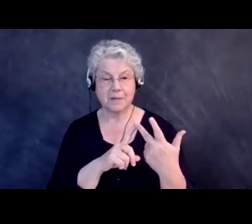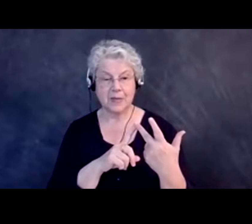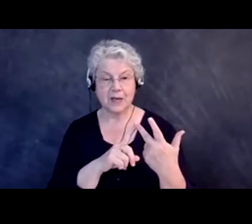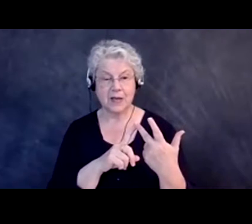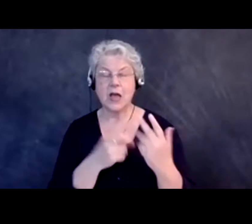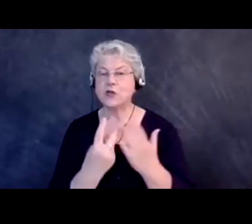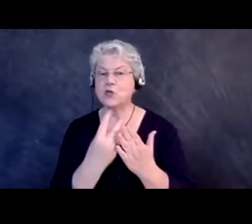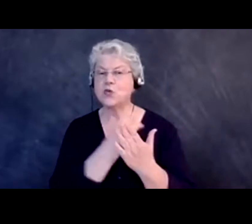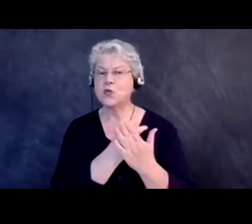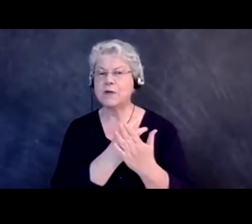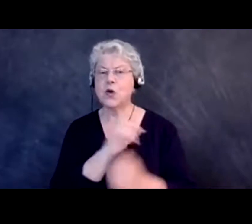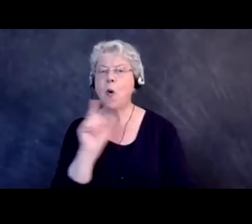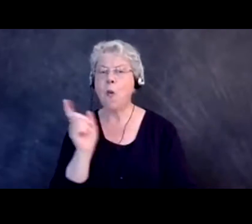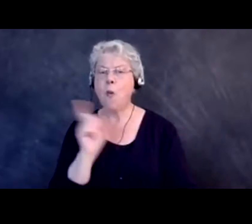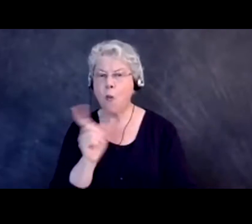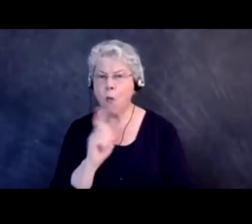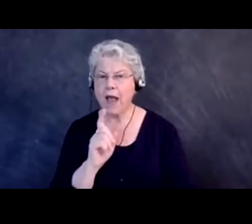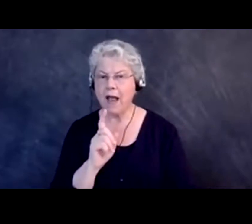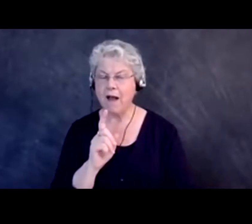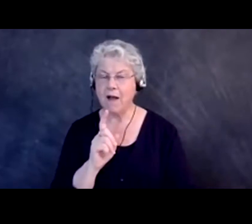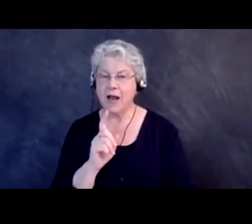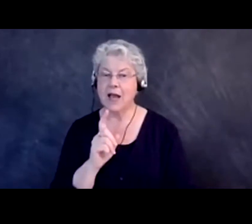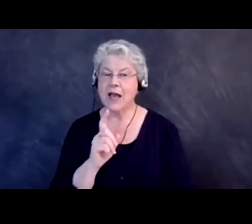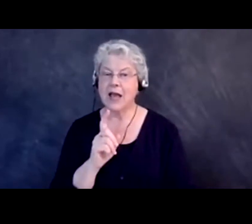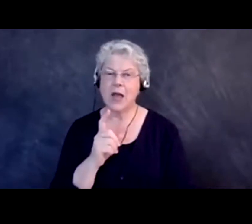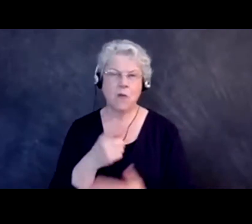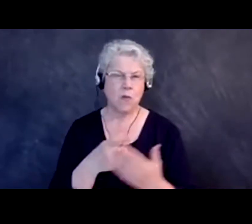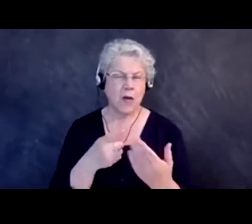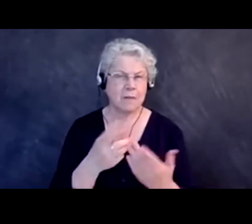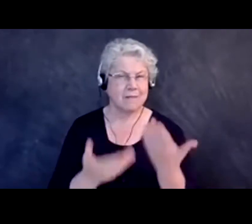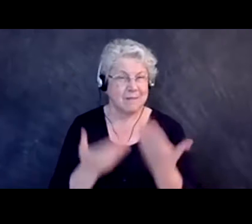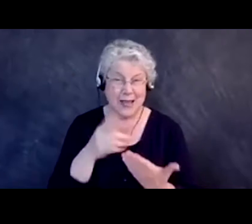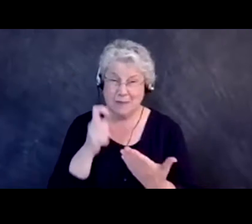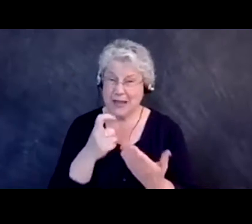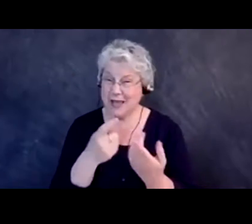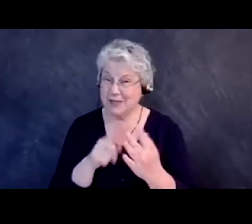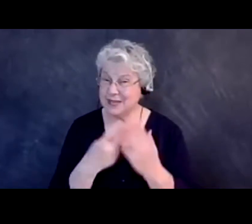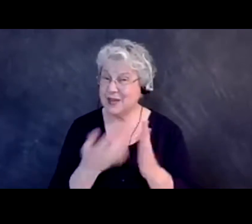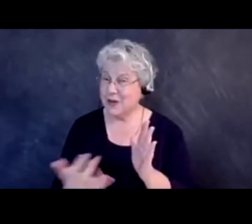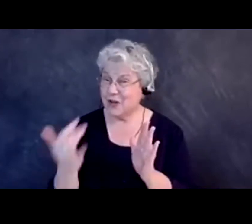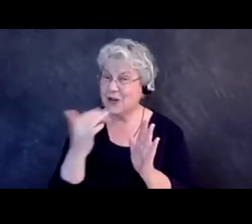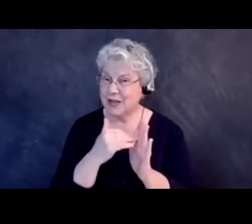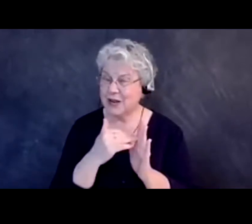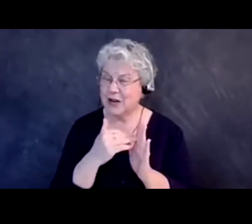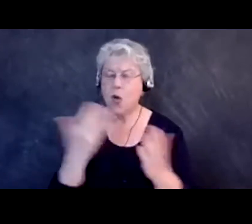how you got to where you were, and you might have to start over, but what kind of project, quick